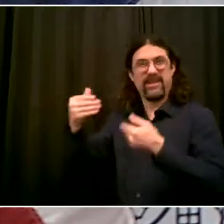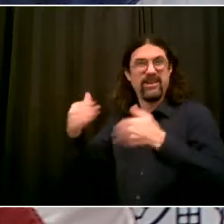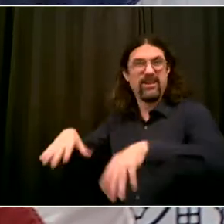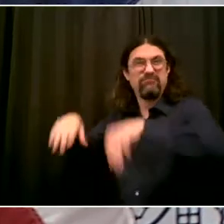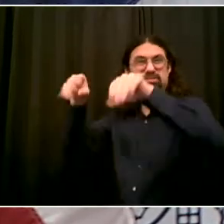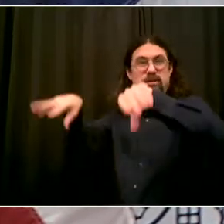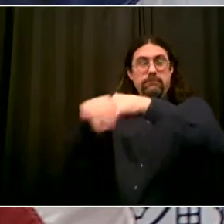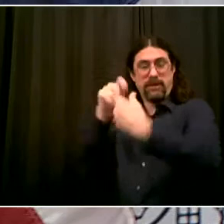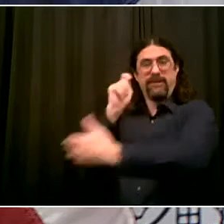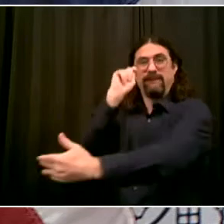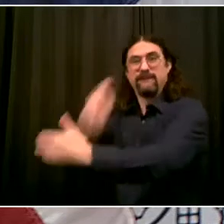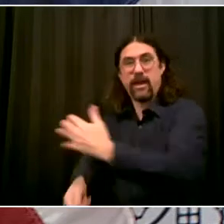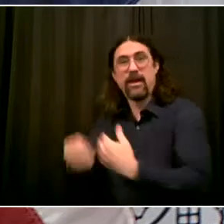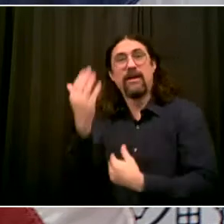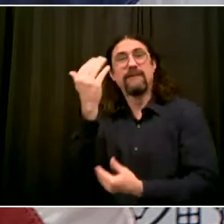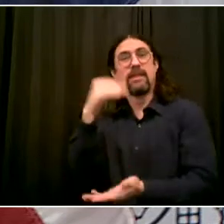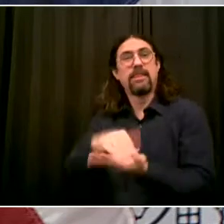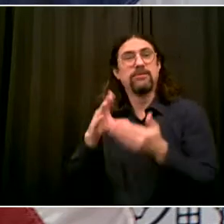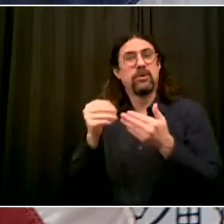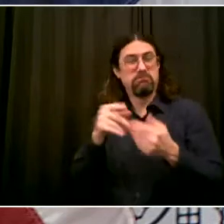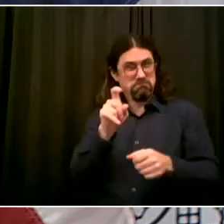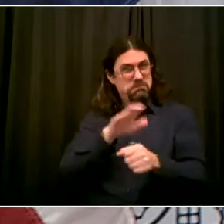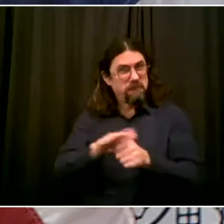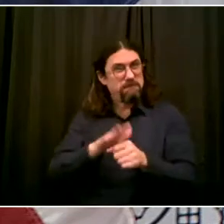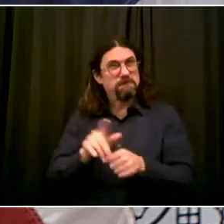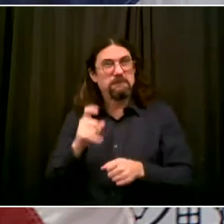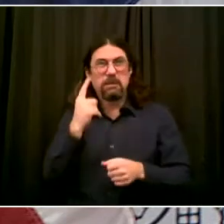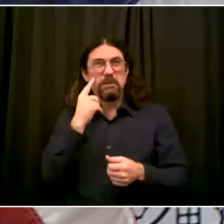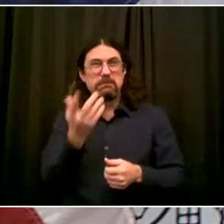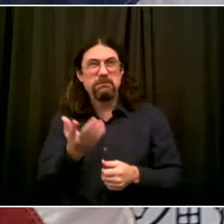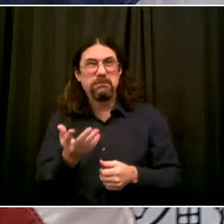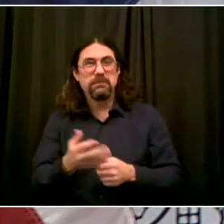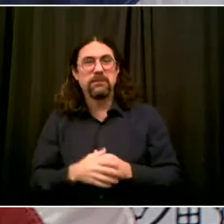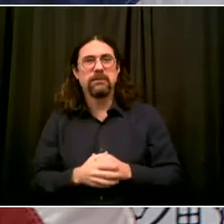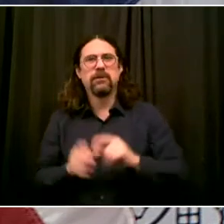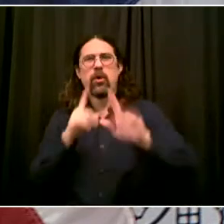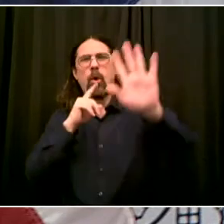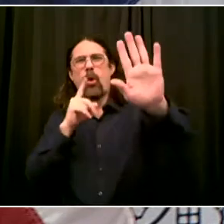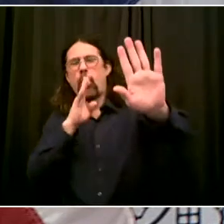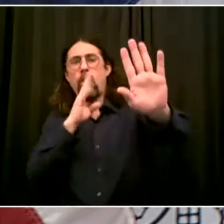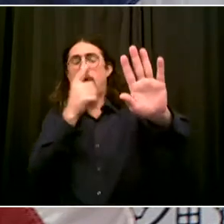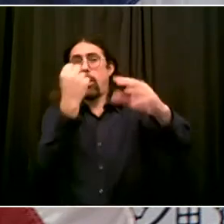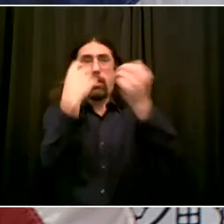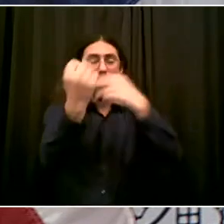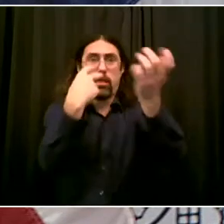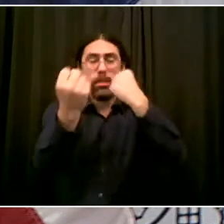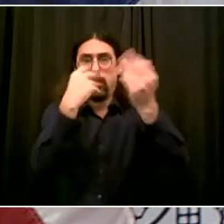WEWECA NN'T DO JUSTICE TO SO MANY ATONON.CE WE ALL FIND OUT